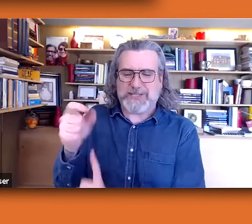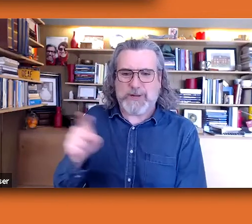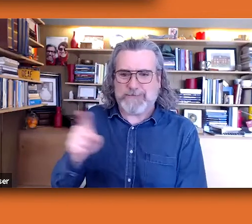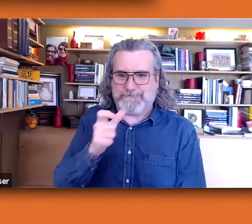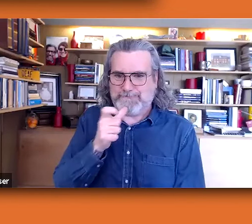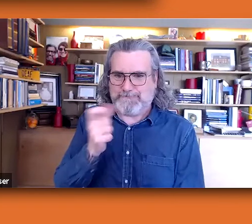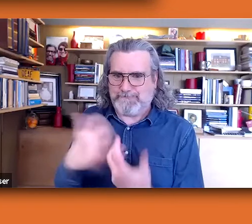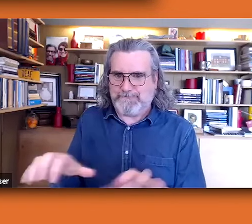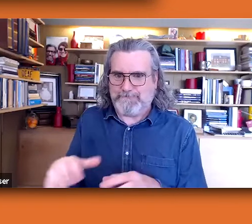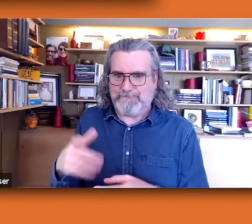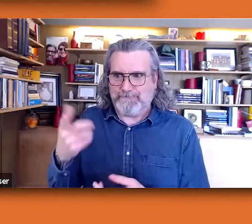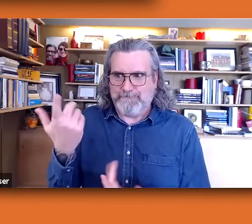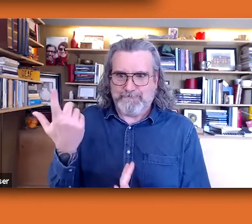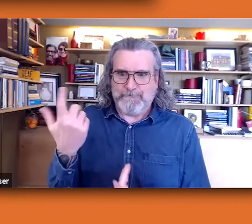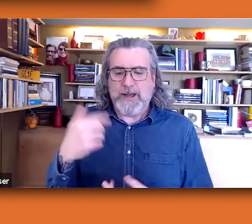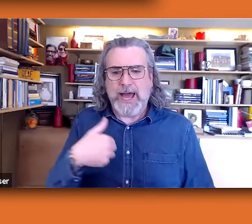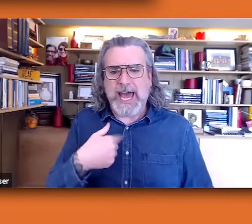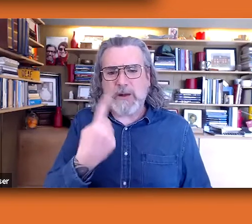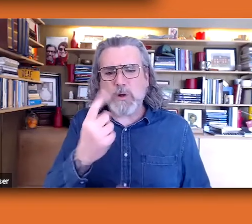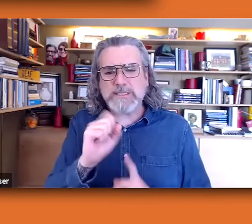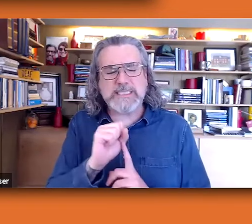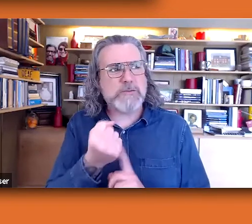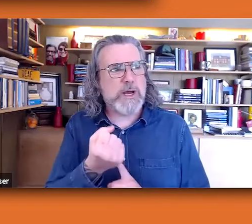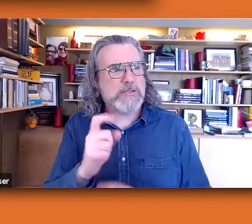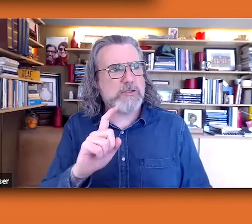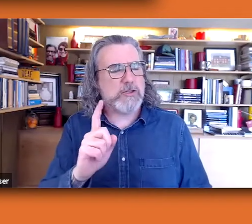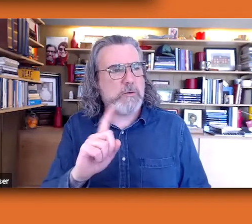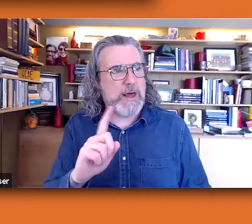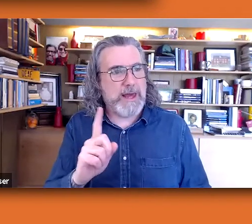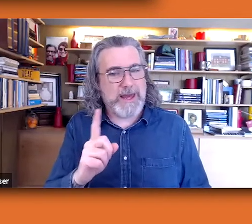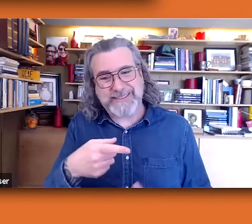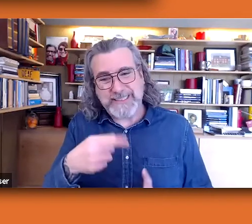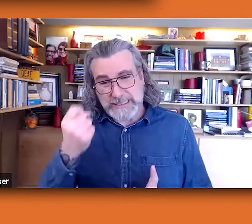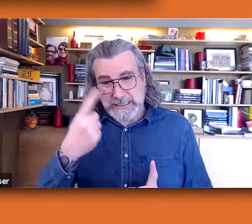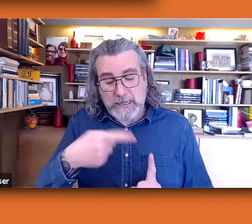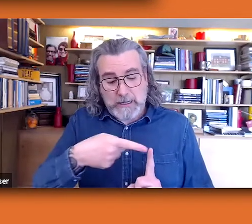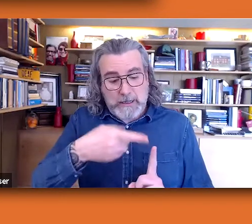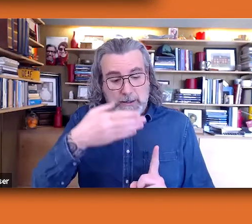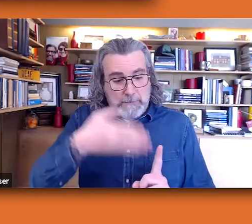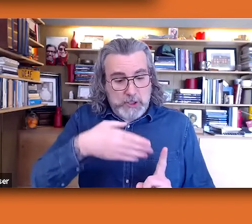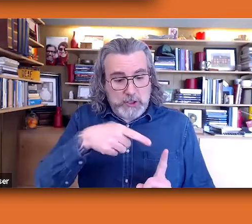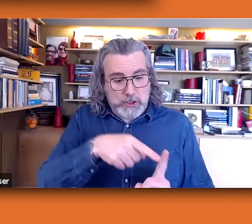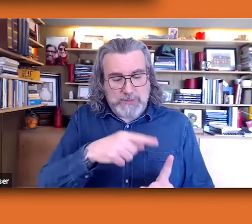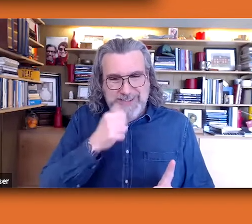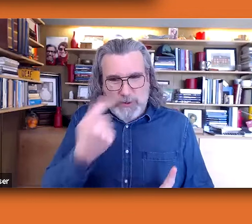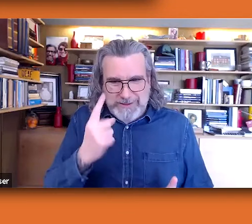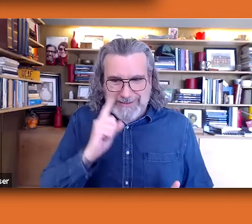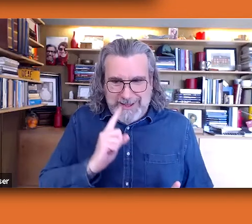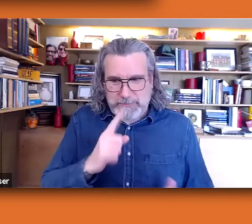I can think of, for example, a student working with a mentor where the relationship just became toxic.